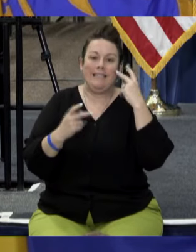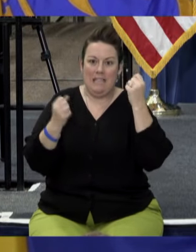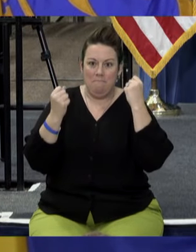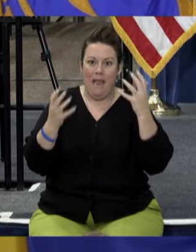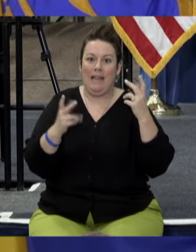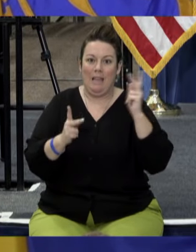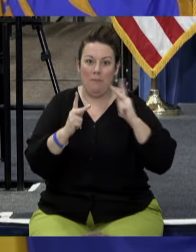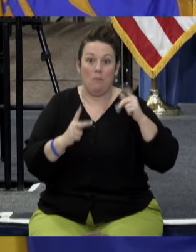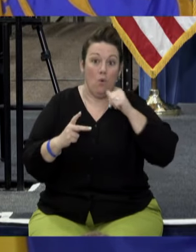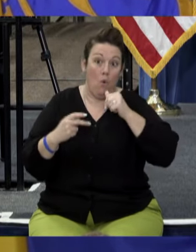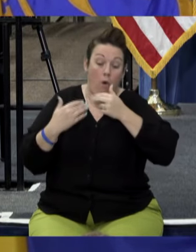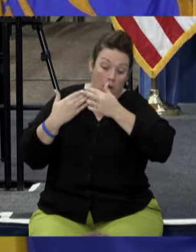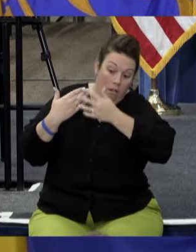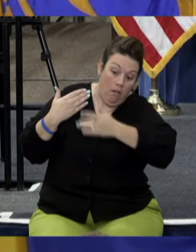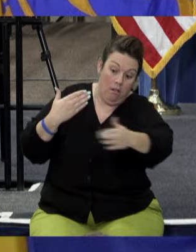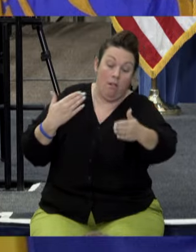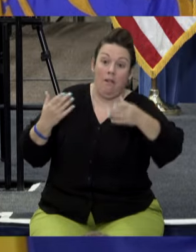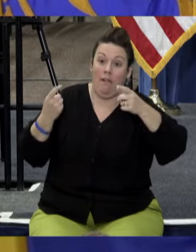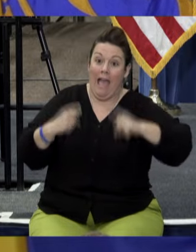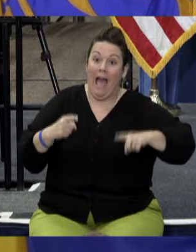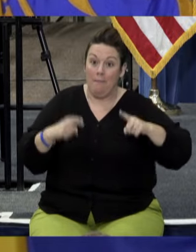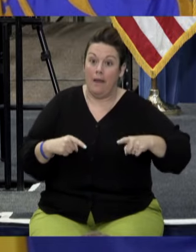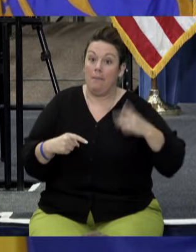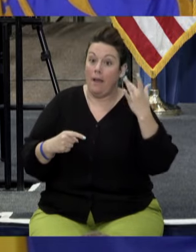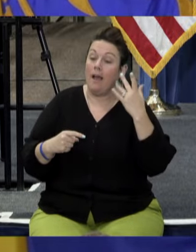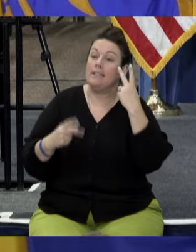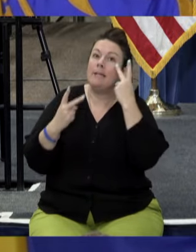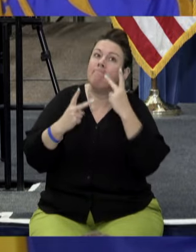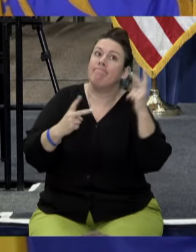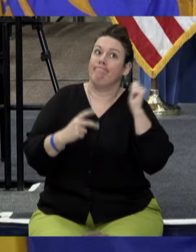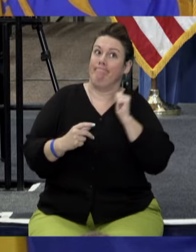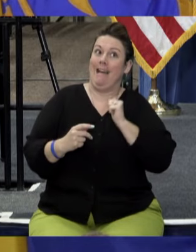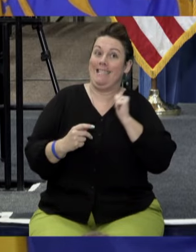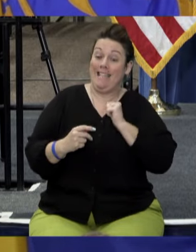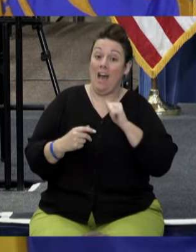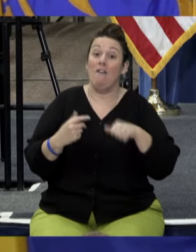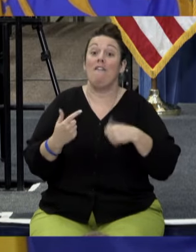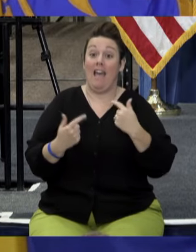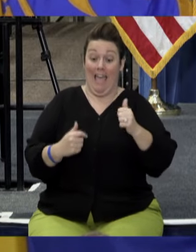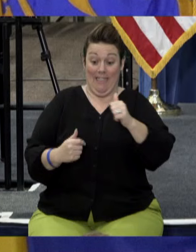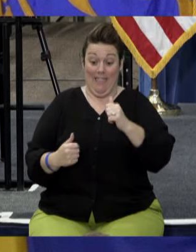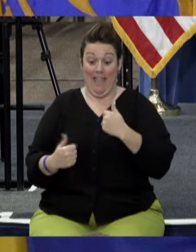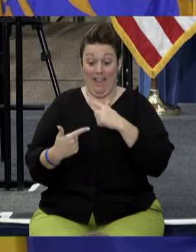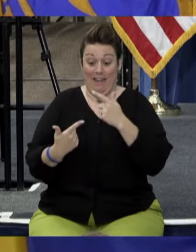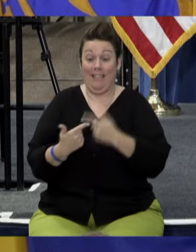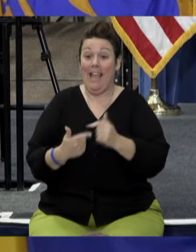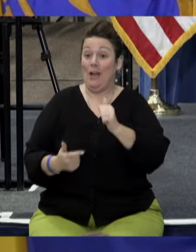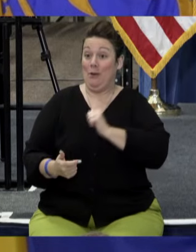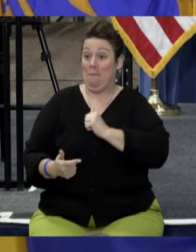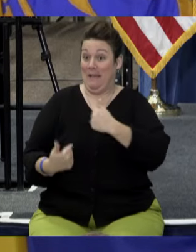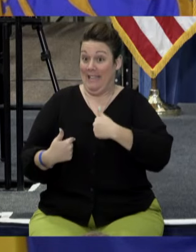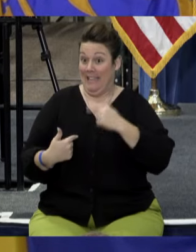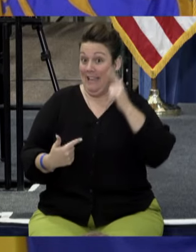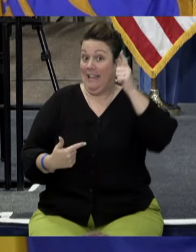myself, as I inevitably will need care, just as all of you probably have that same thought. As